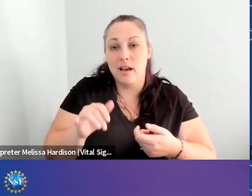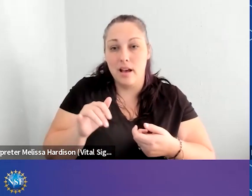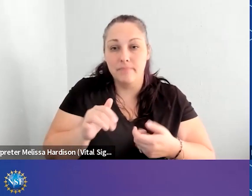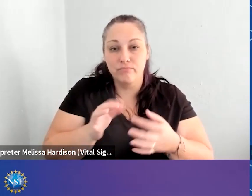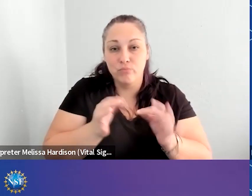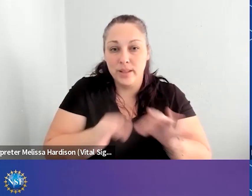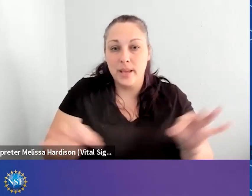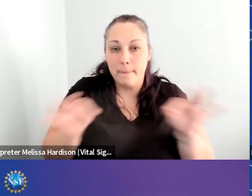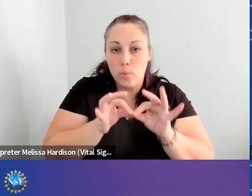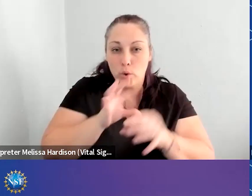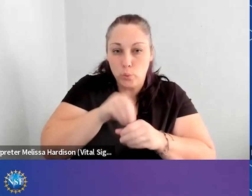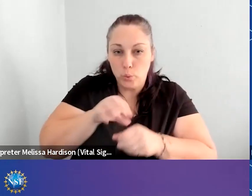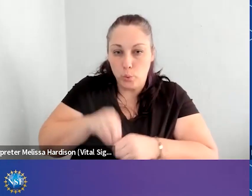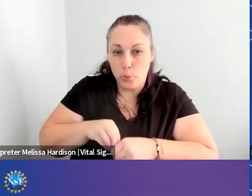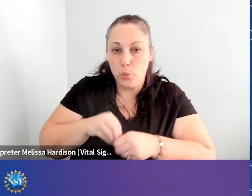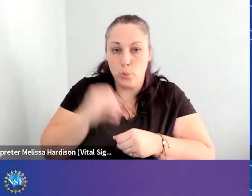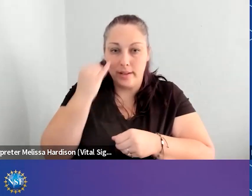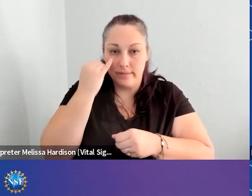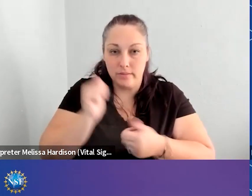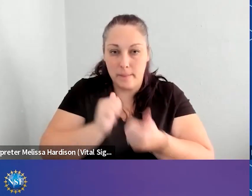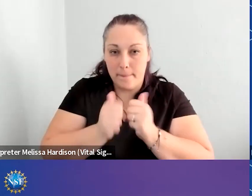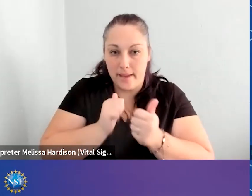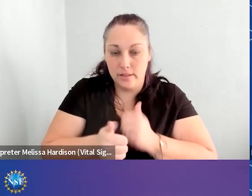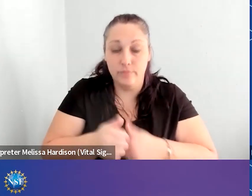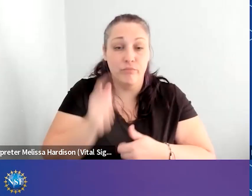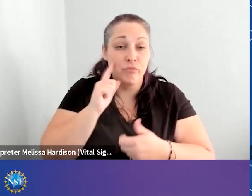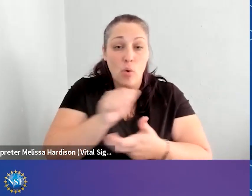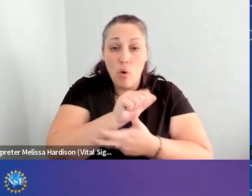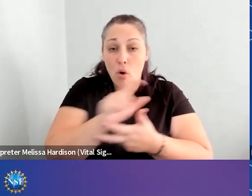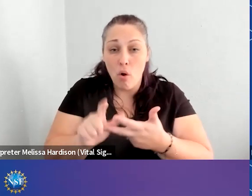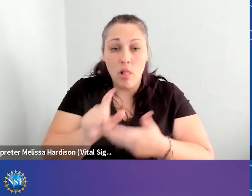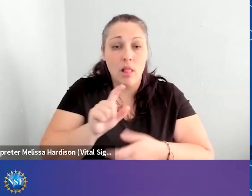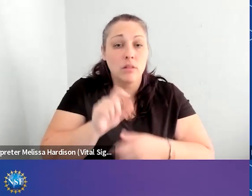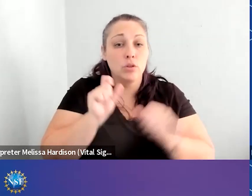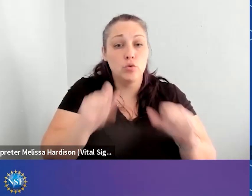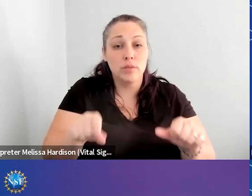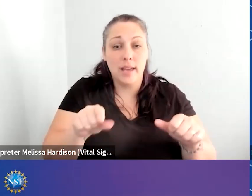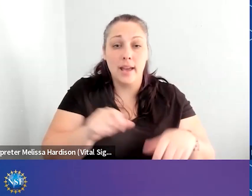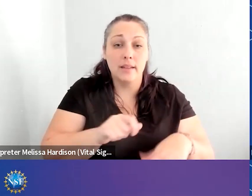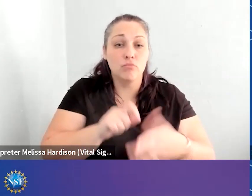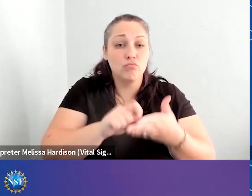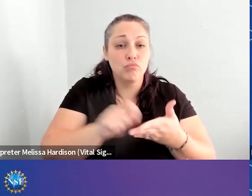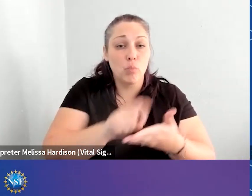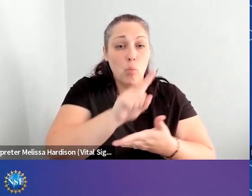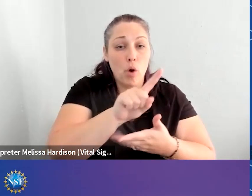You are welcome to write a one- to three-page summary and submit it to a program officer for feedback.